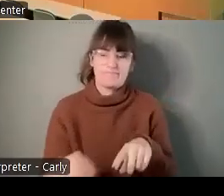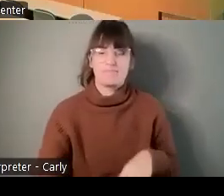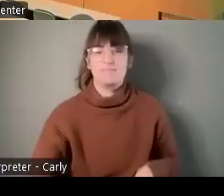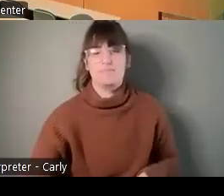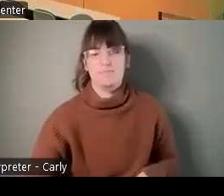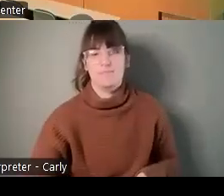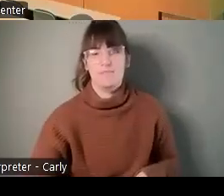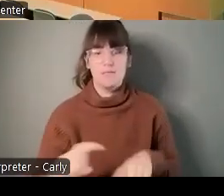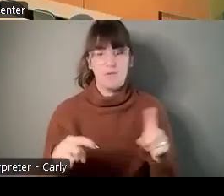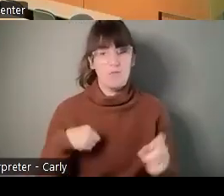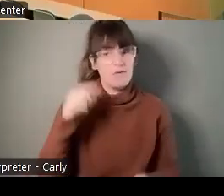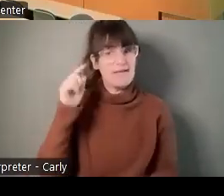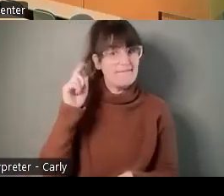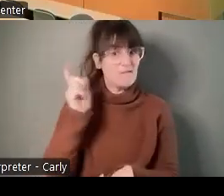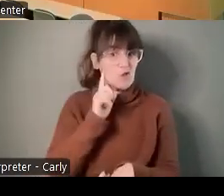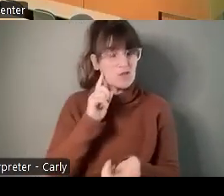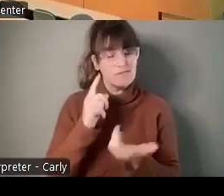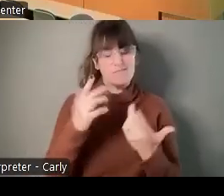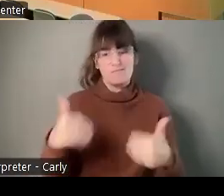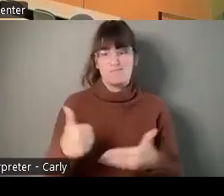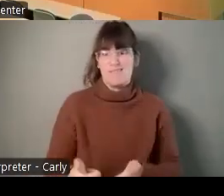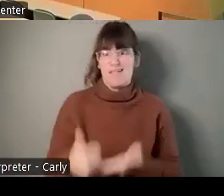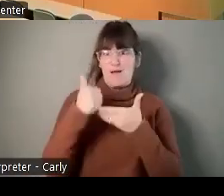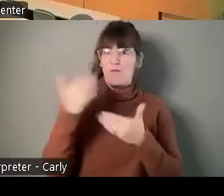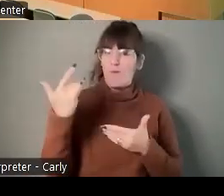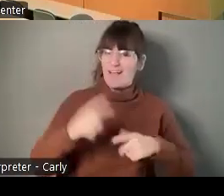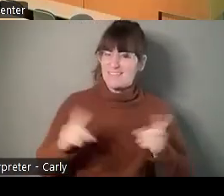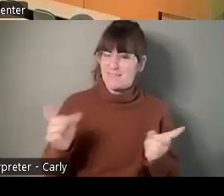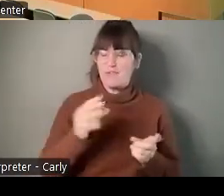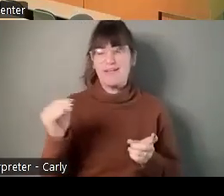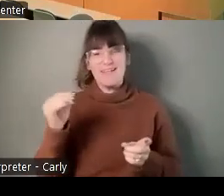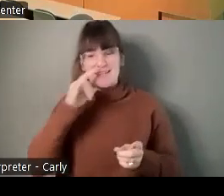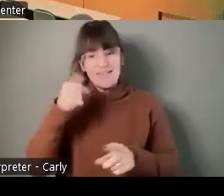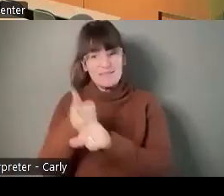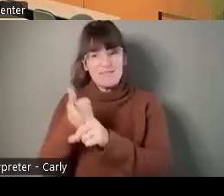helpful saf safety plan because it's different and the kid is invested in it. Right? When someone's